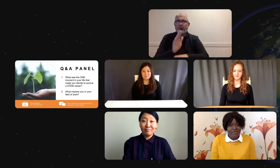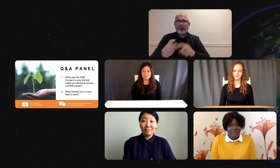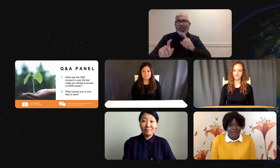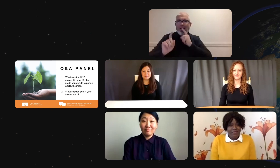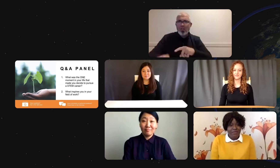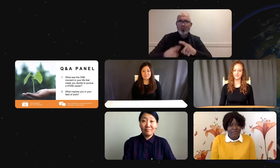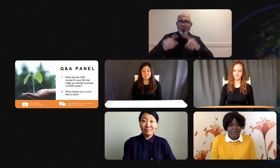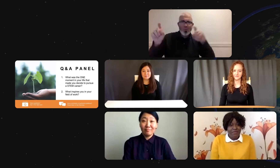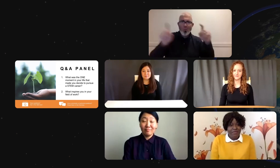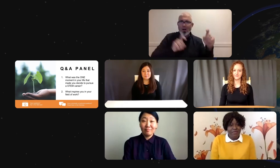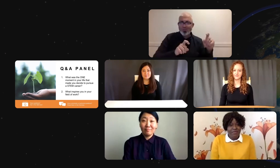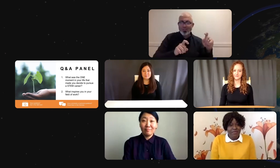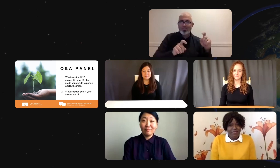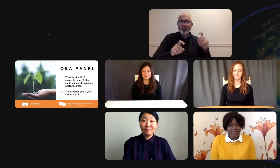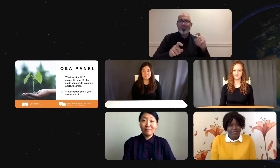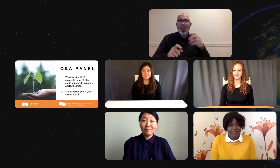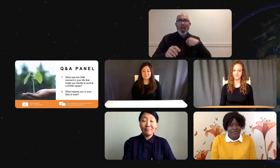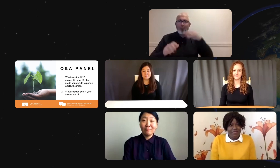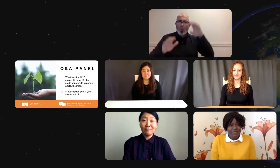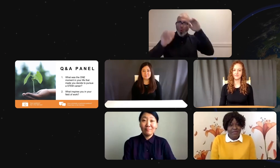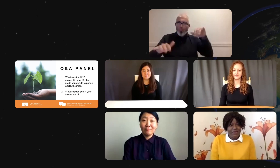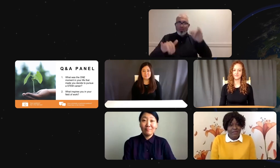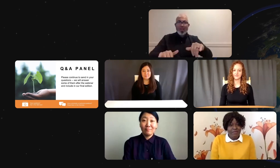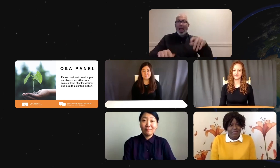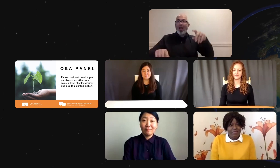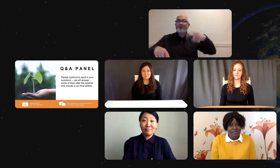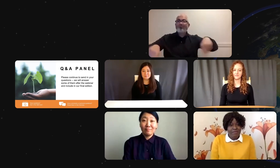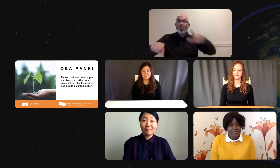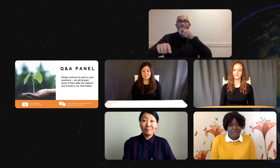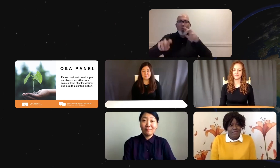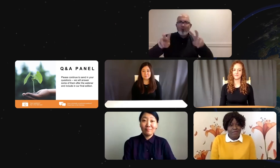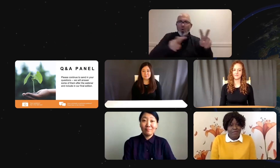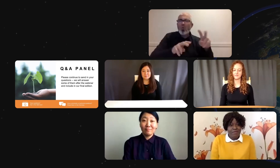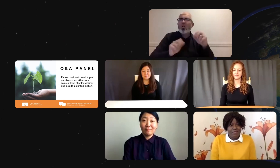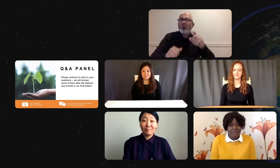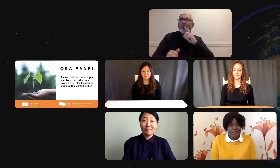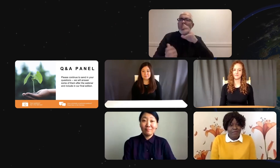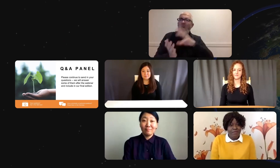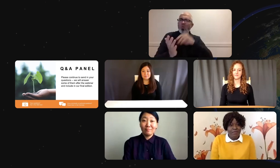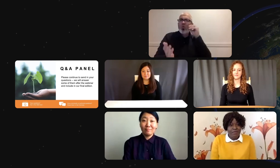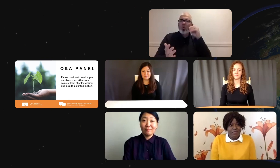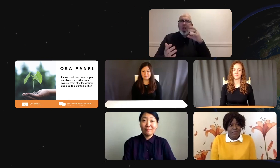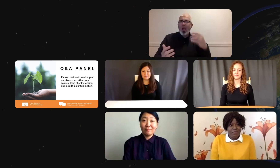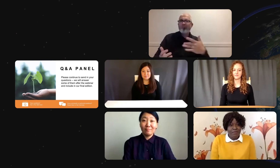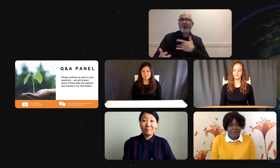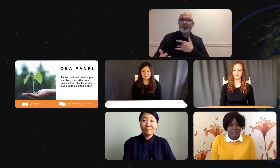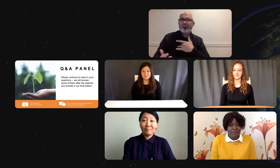I really appreciate your answers to the questions.